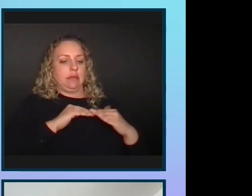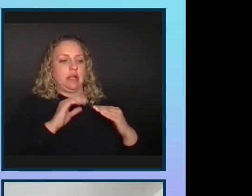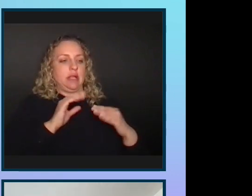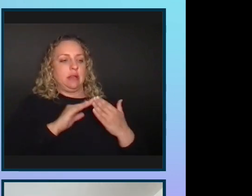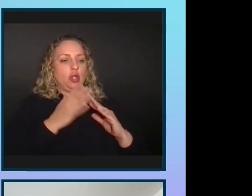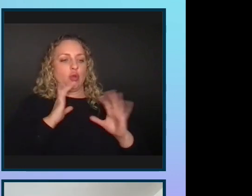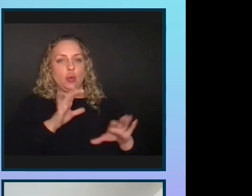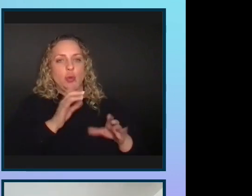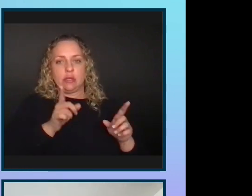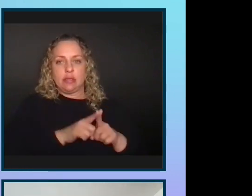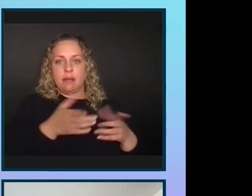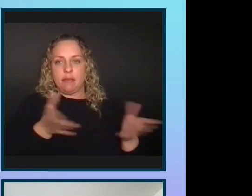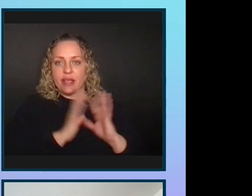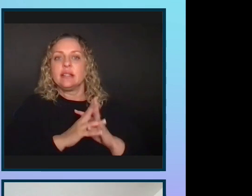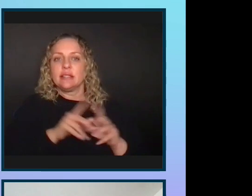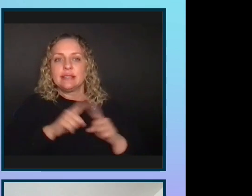and provide the same level of access.